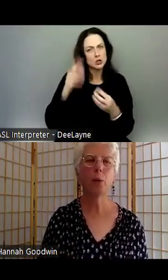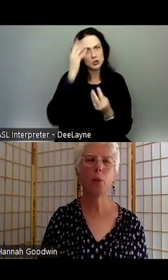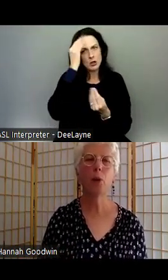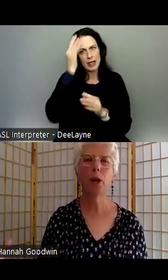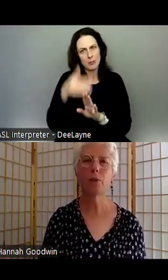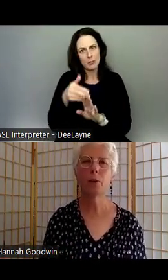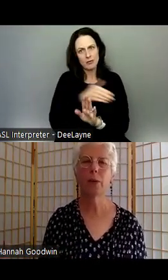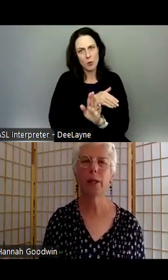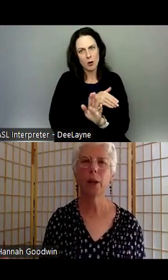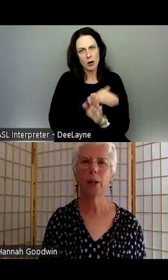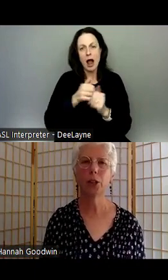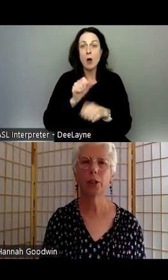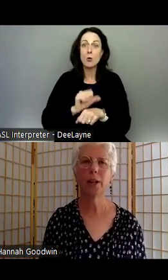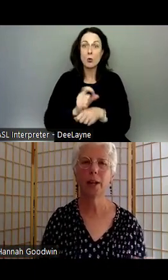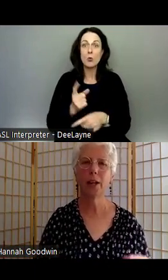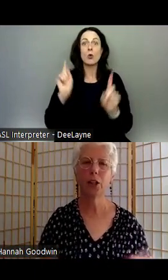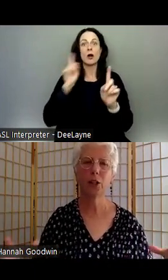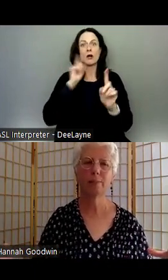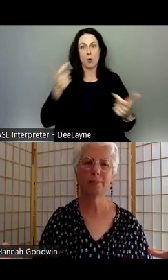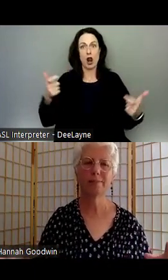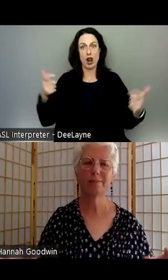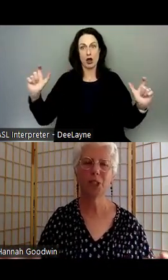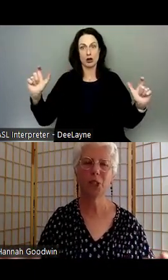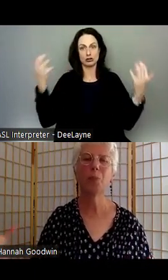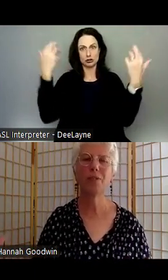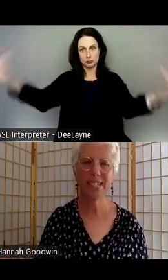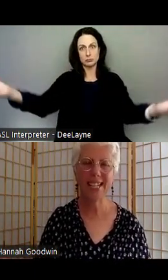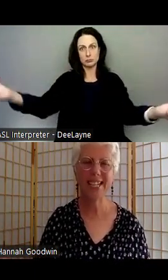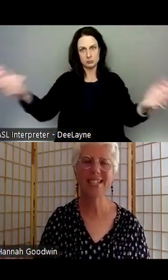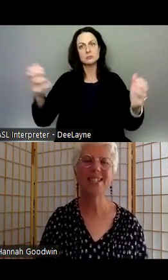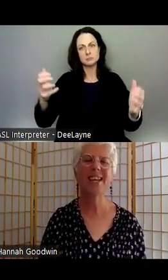that would work for a really large group of attendees,